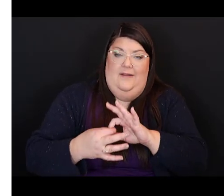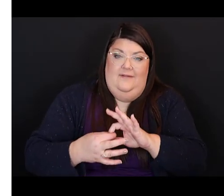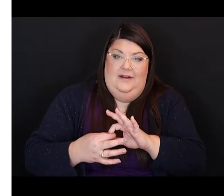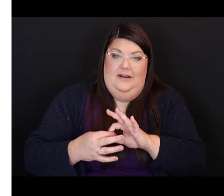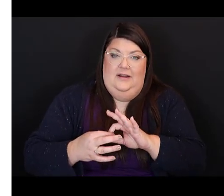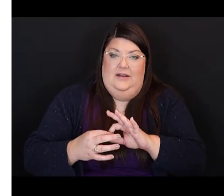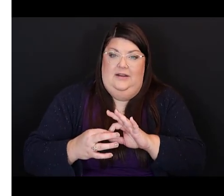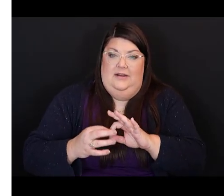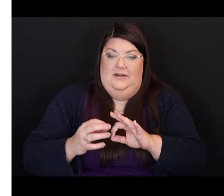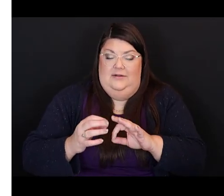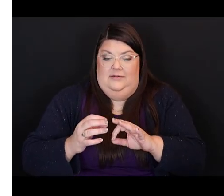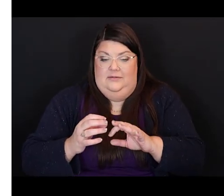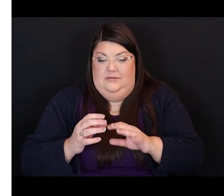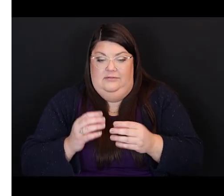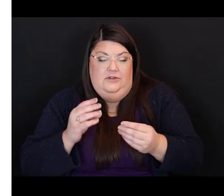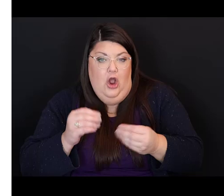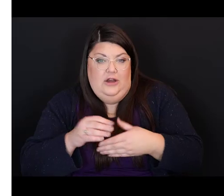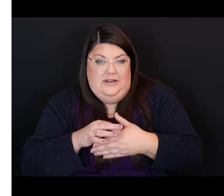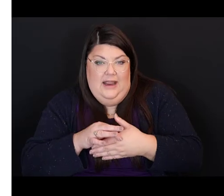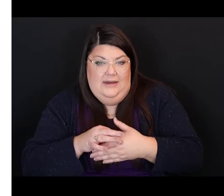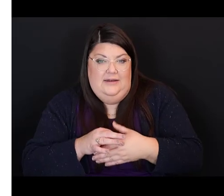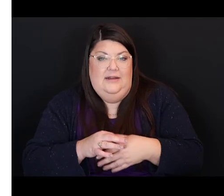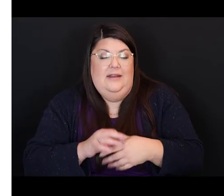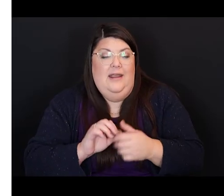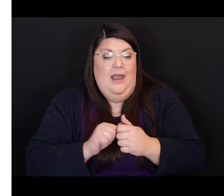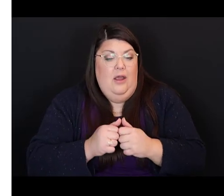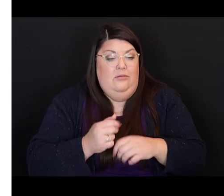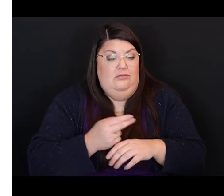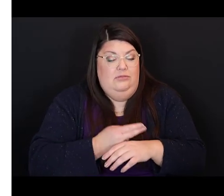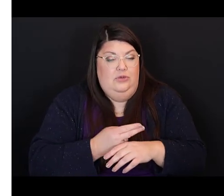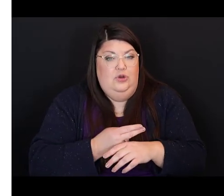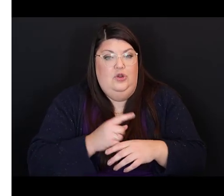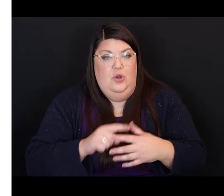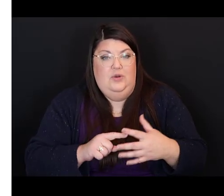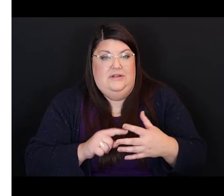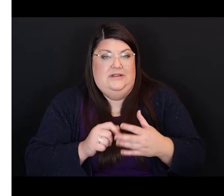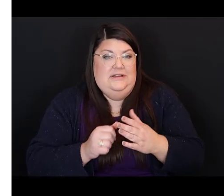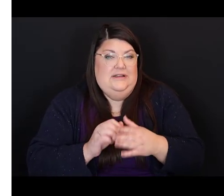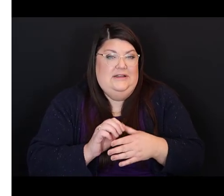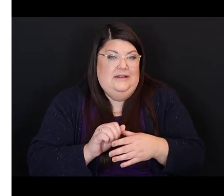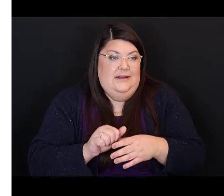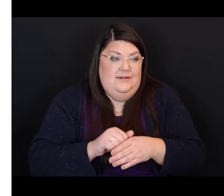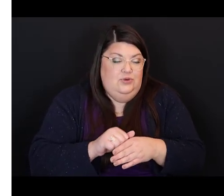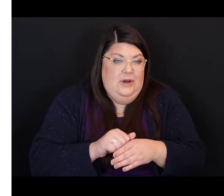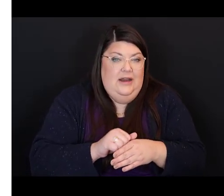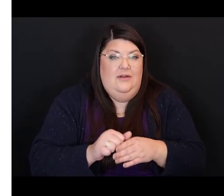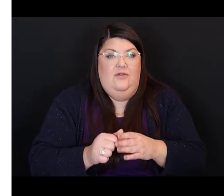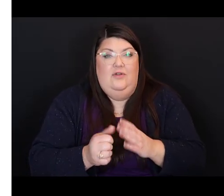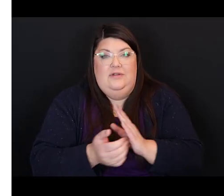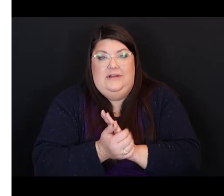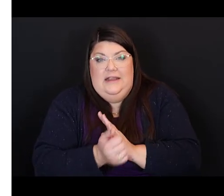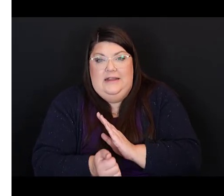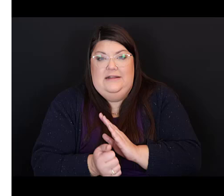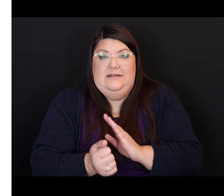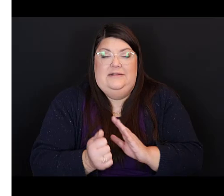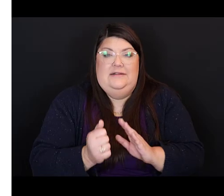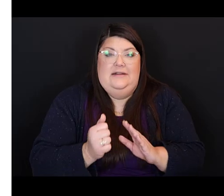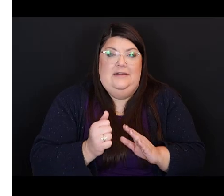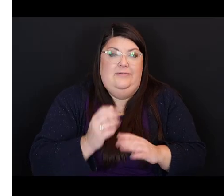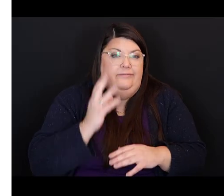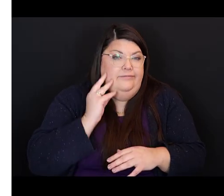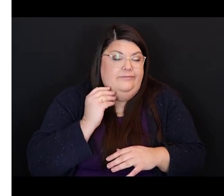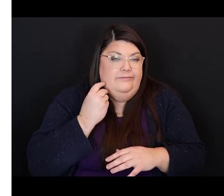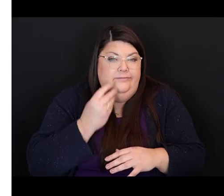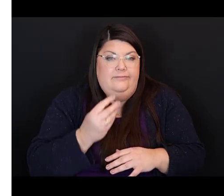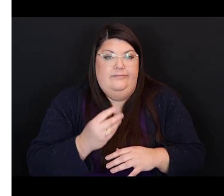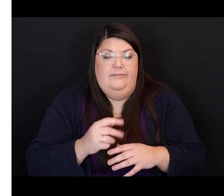within developing the skills, the knowledge, and practices for new counselors. So, we created some